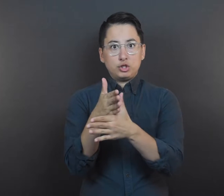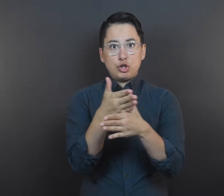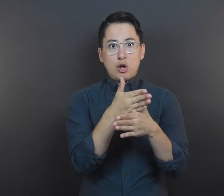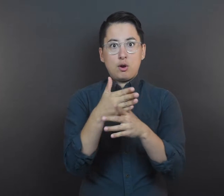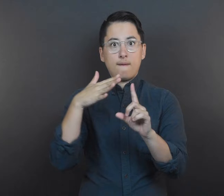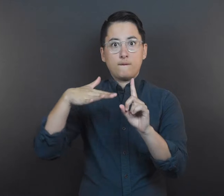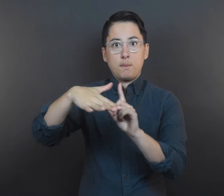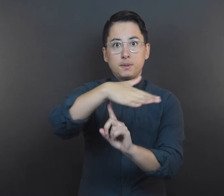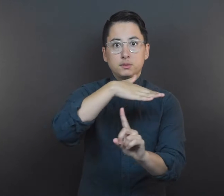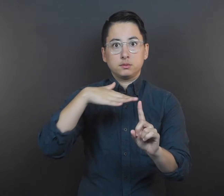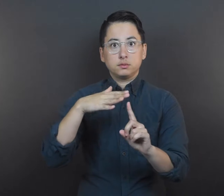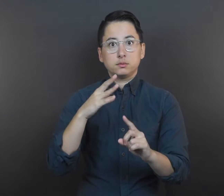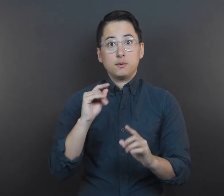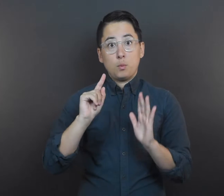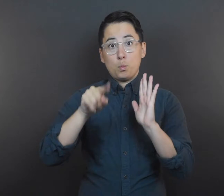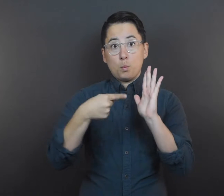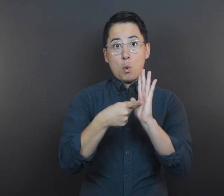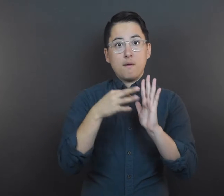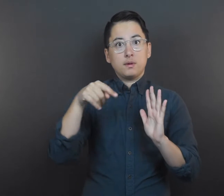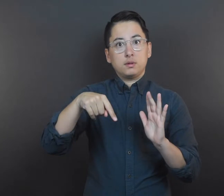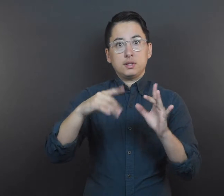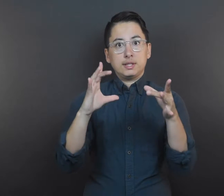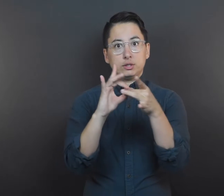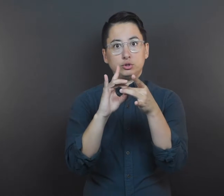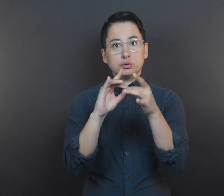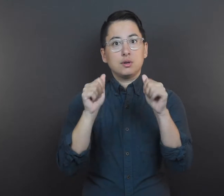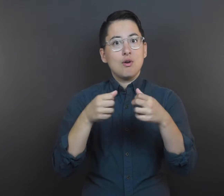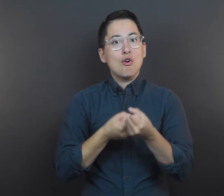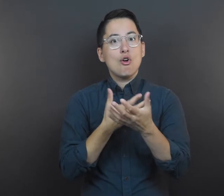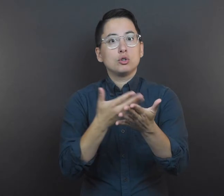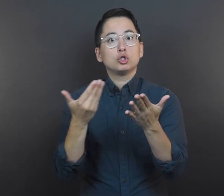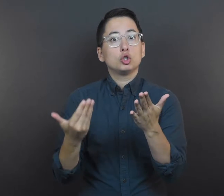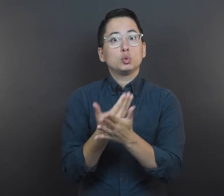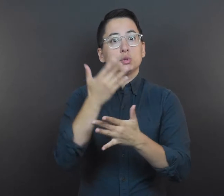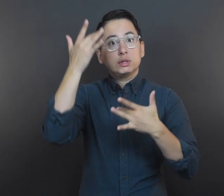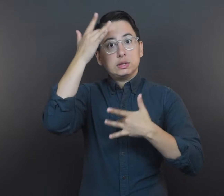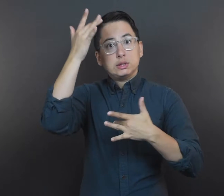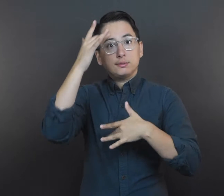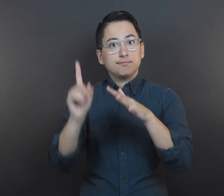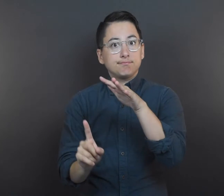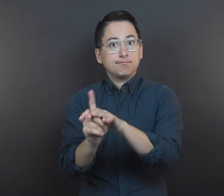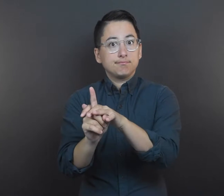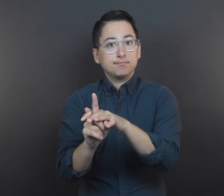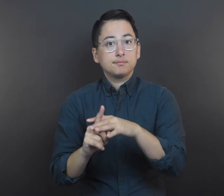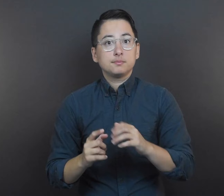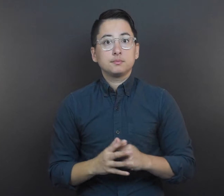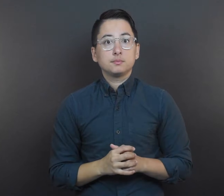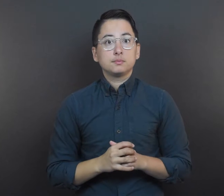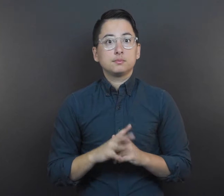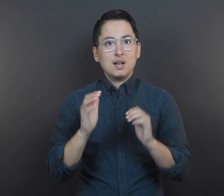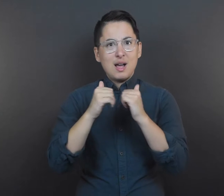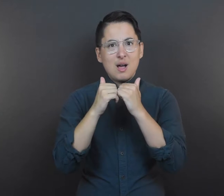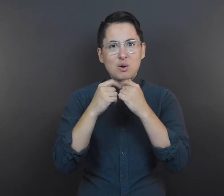and their shared environment and the role this connection plays in the emergence of new diseases.